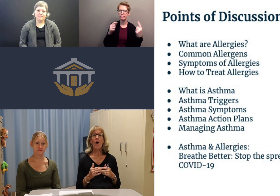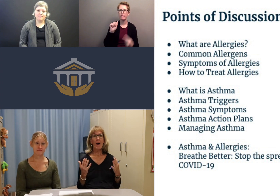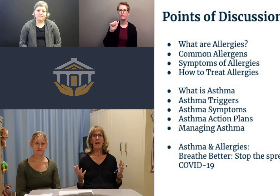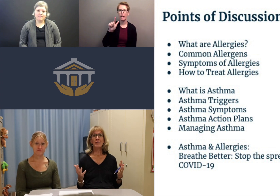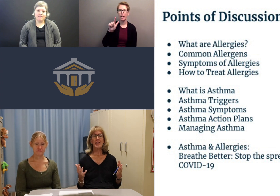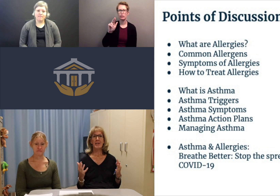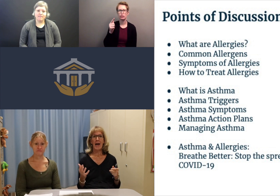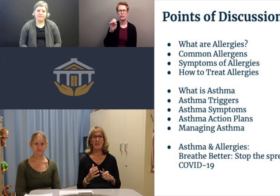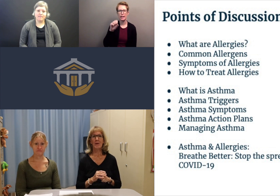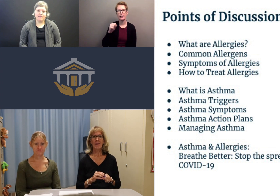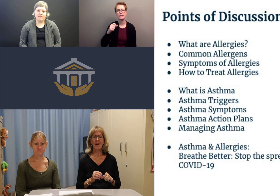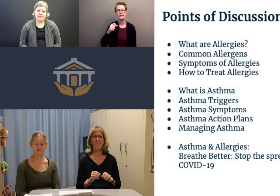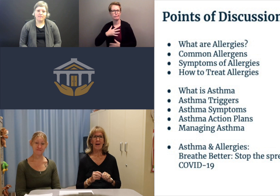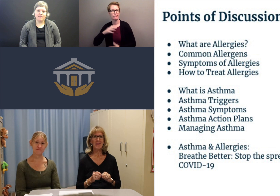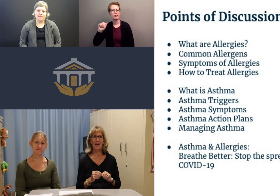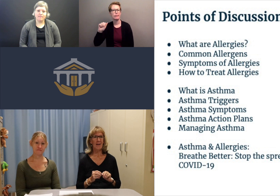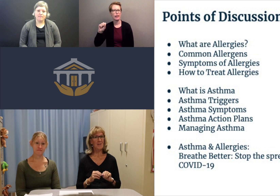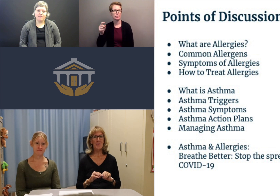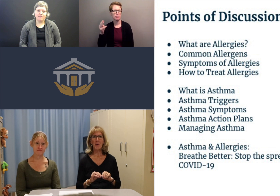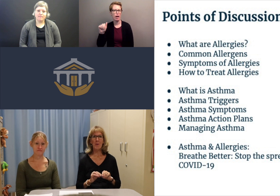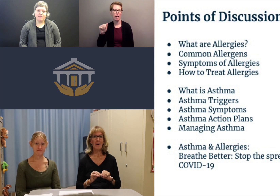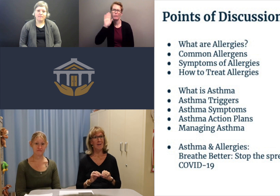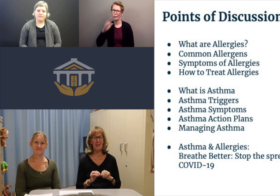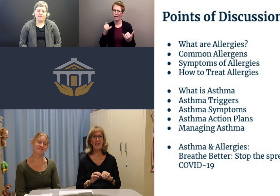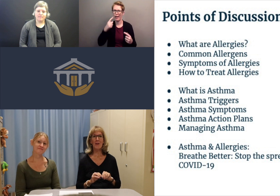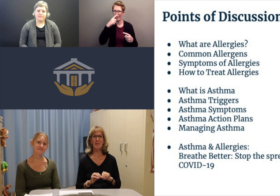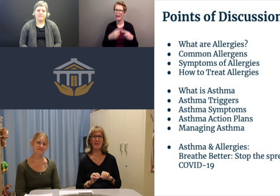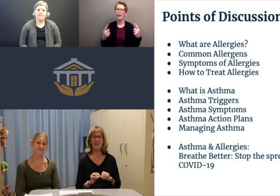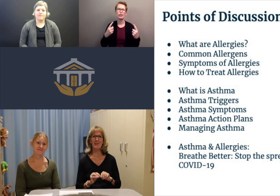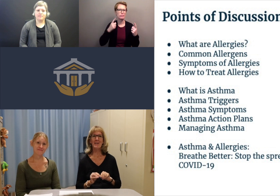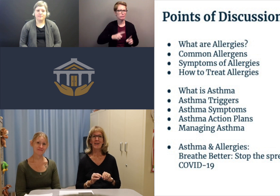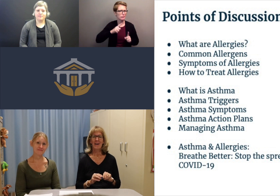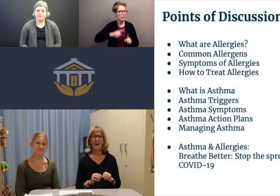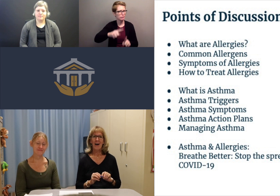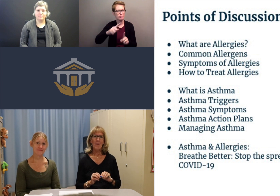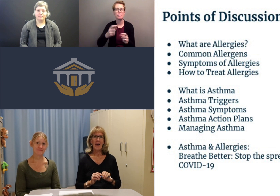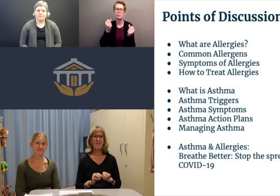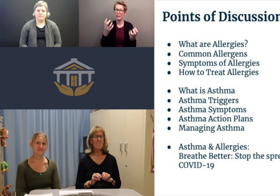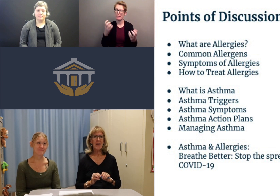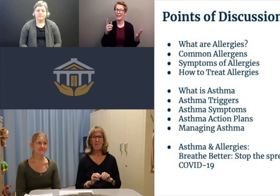our allergies and asthma, um, as… as you know, uh, it is allergy season. Um, and many, many,